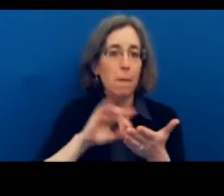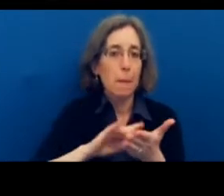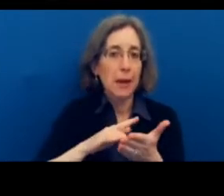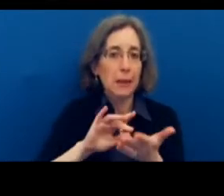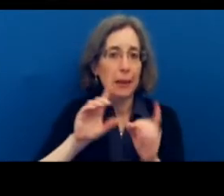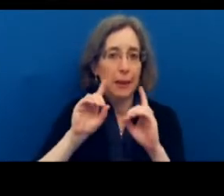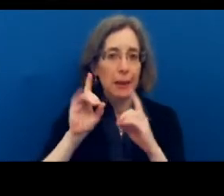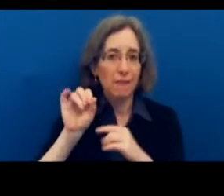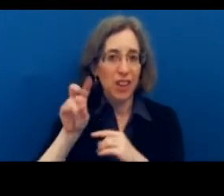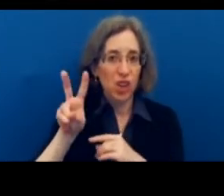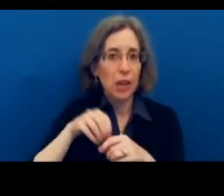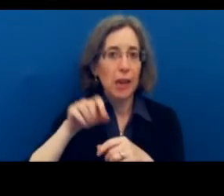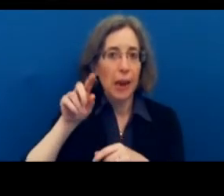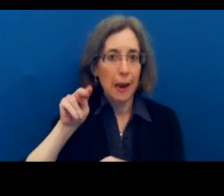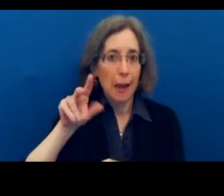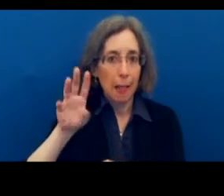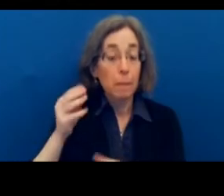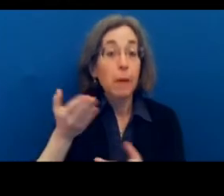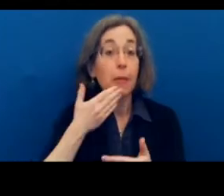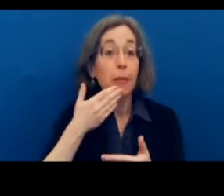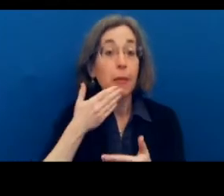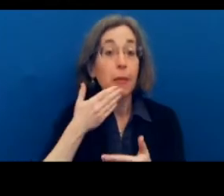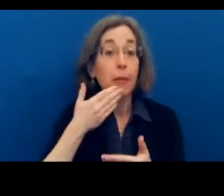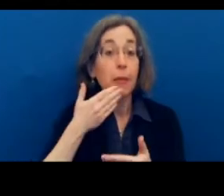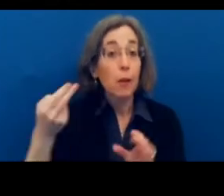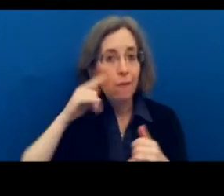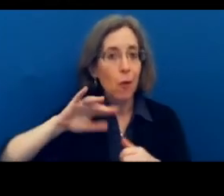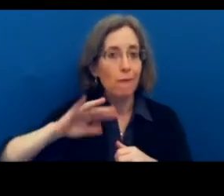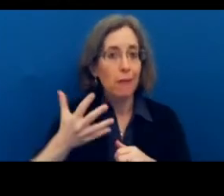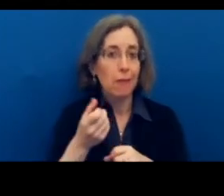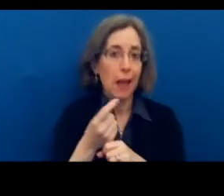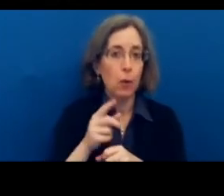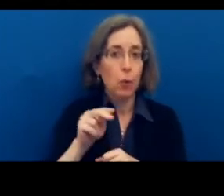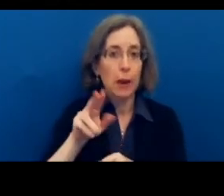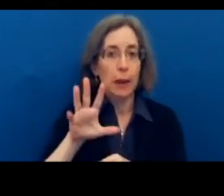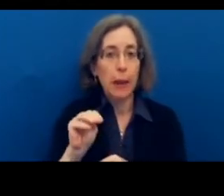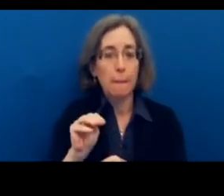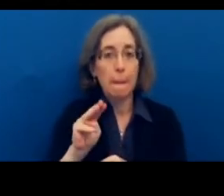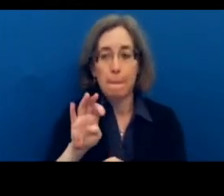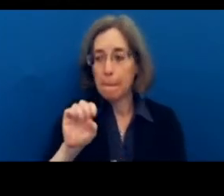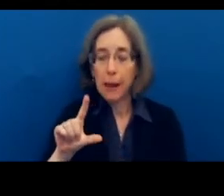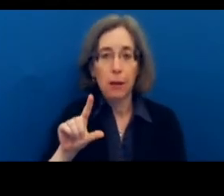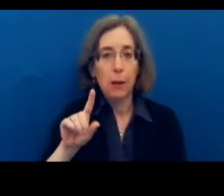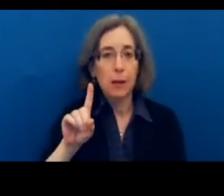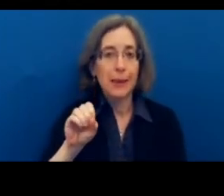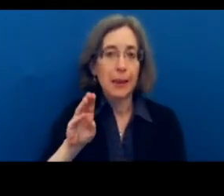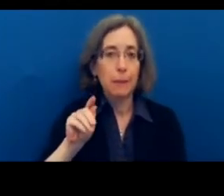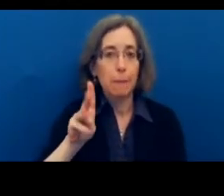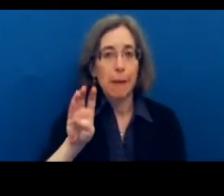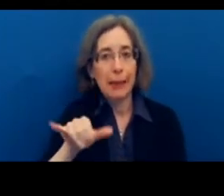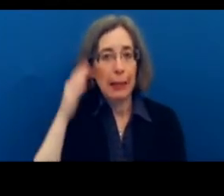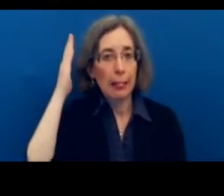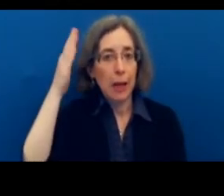THANK YOU FOR JOINING US FOR THE MICHAEL E. DEBAKEY LECTURE FOR MEDICINE.